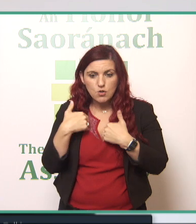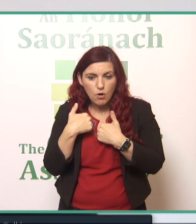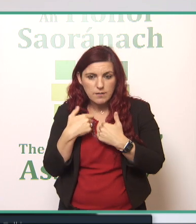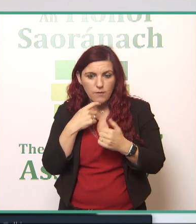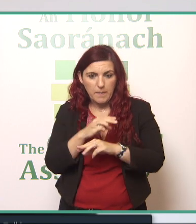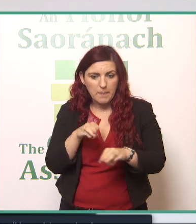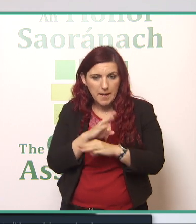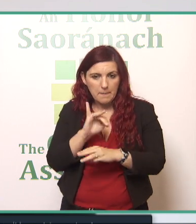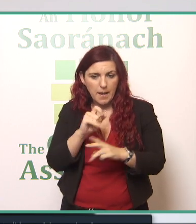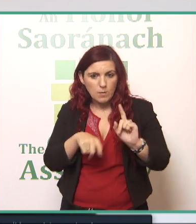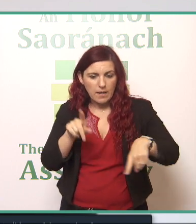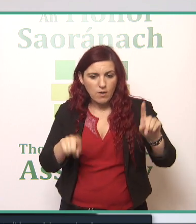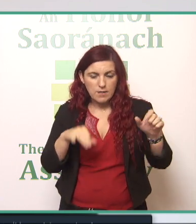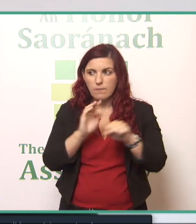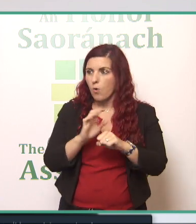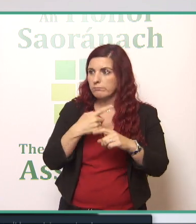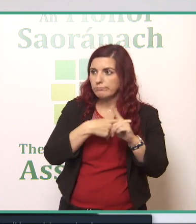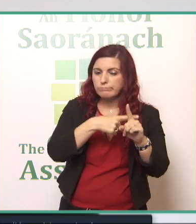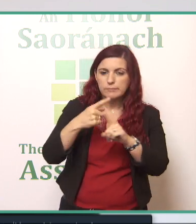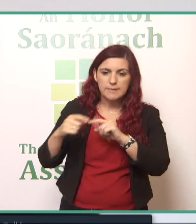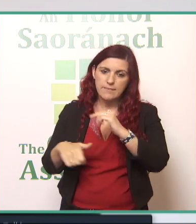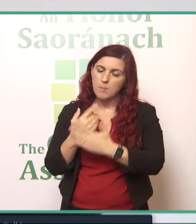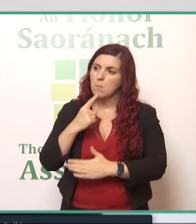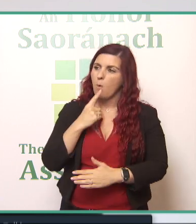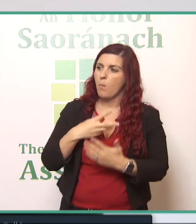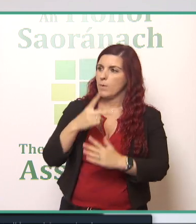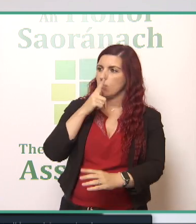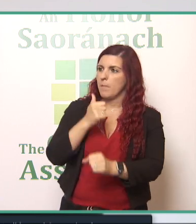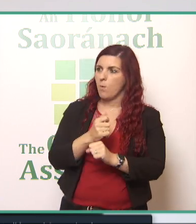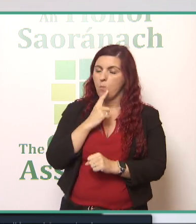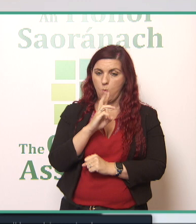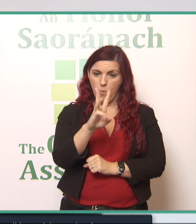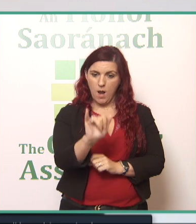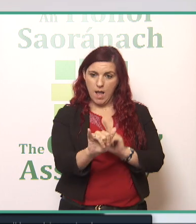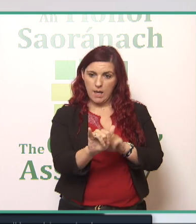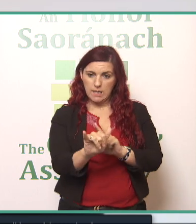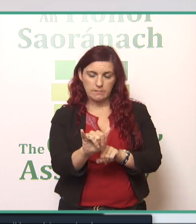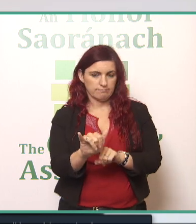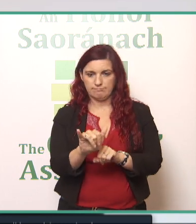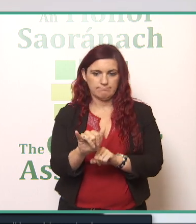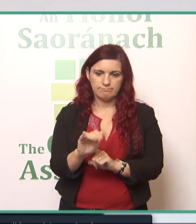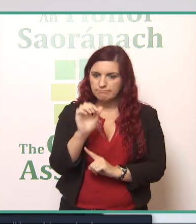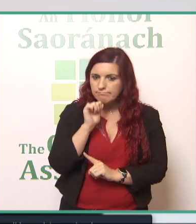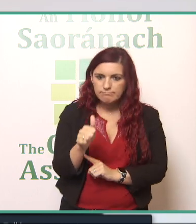have for developments and but in terms of why in particular it doesn't get the